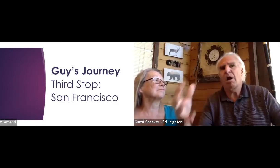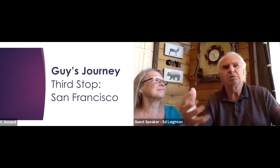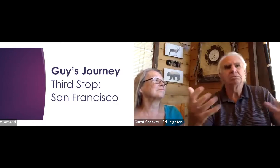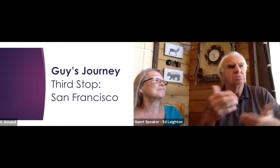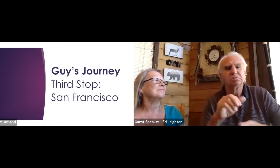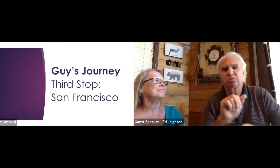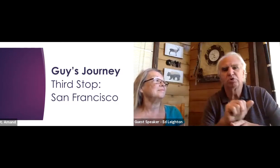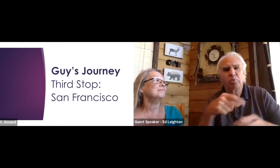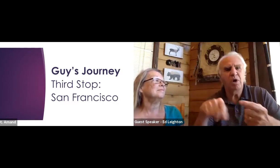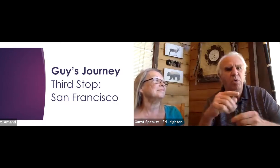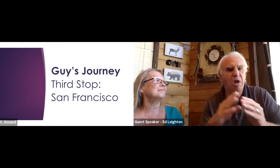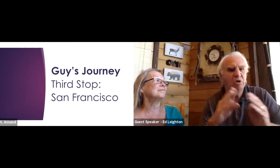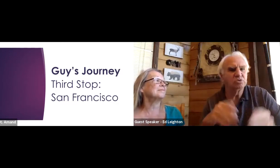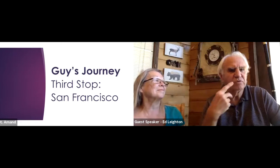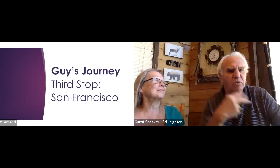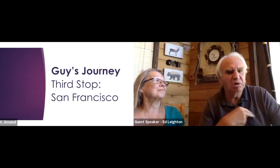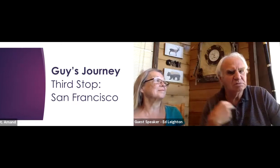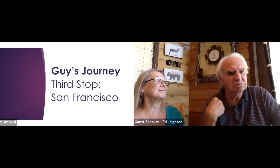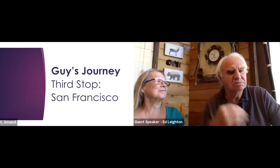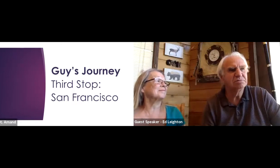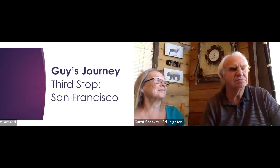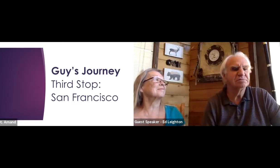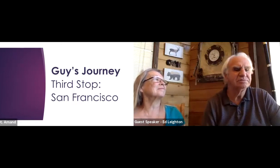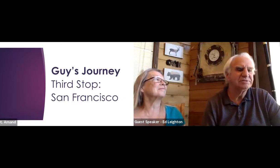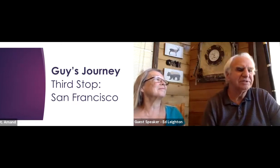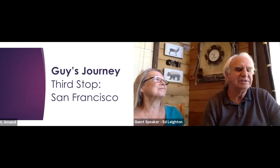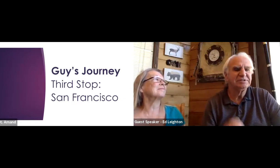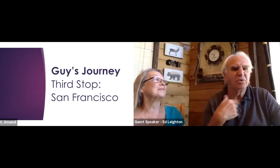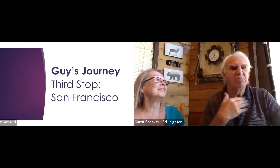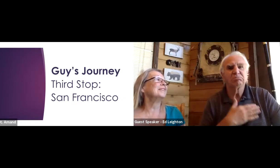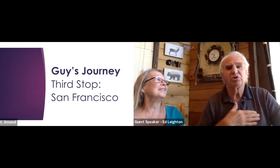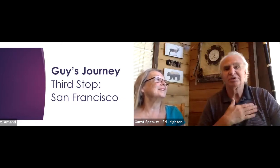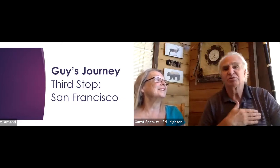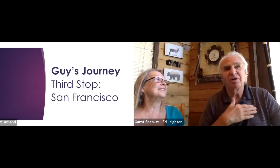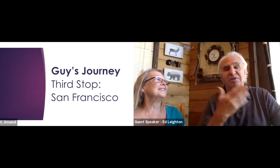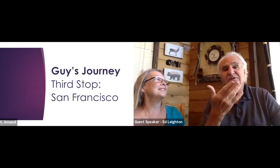It was beautiful, and he came up with a lot of really wonderful ideas for our kitchen design